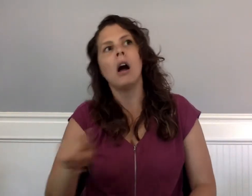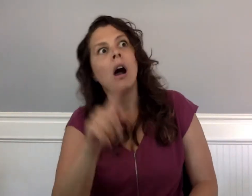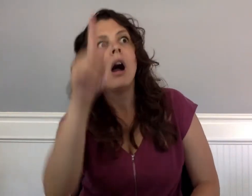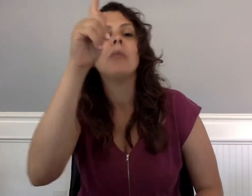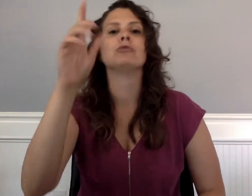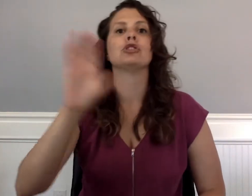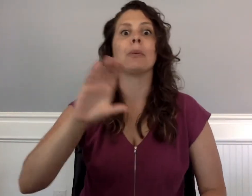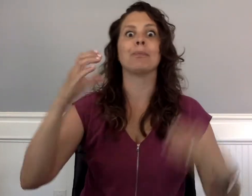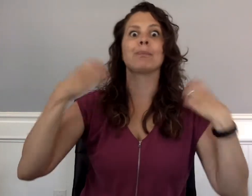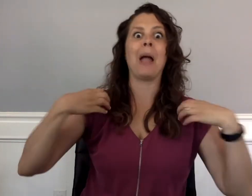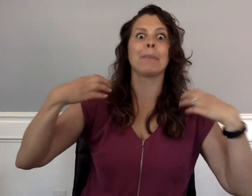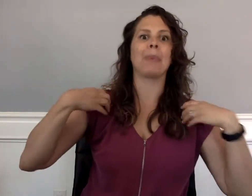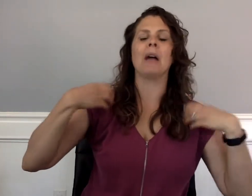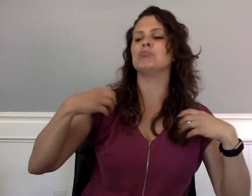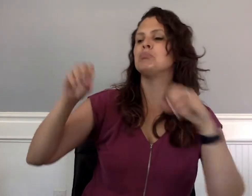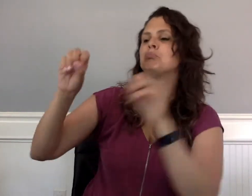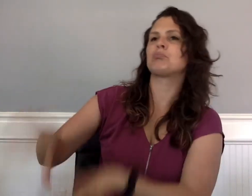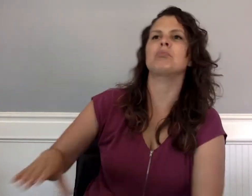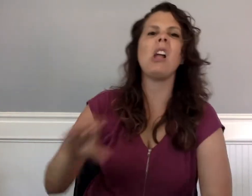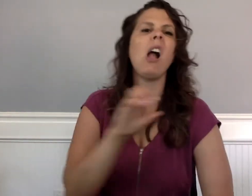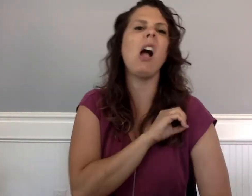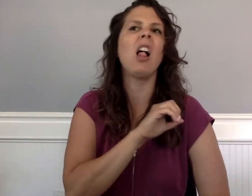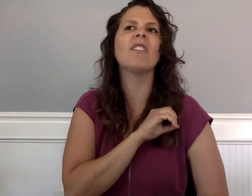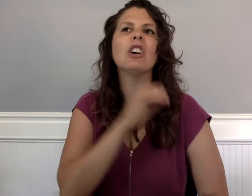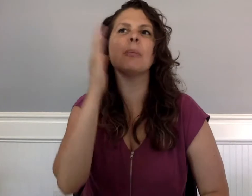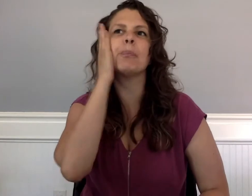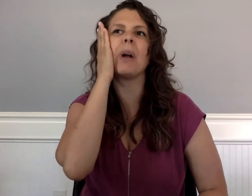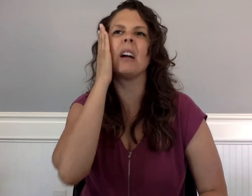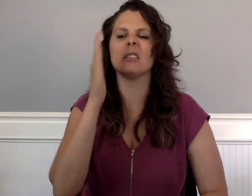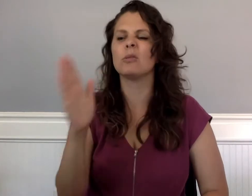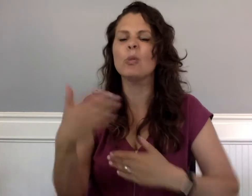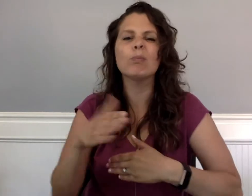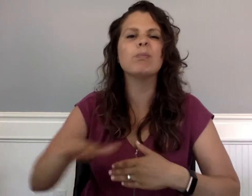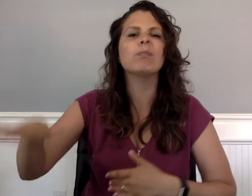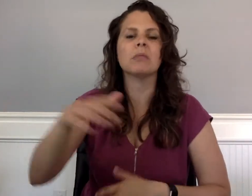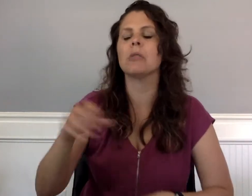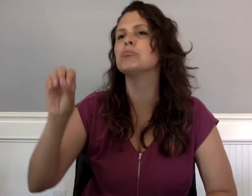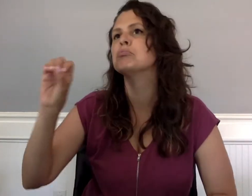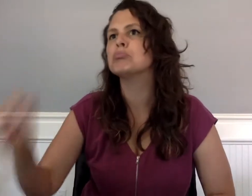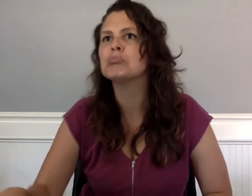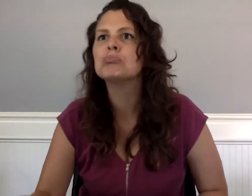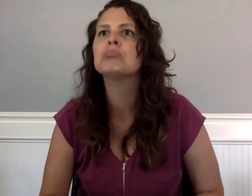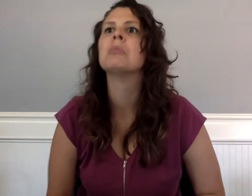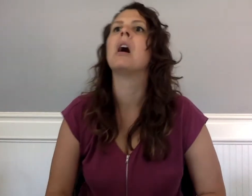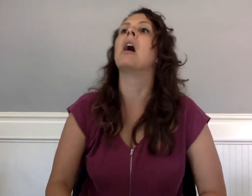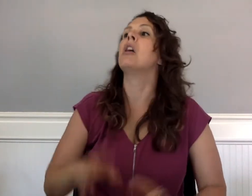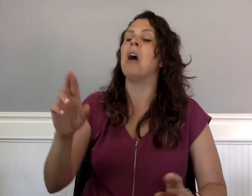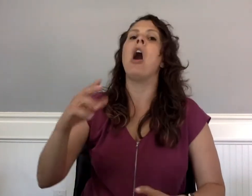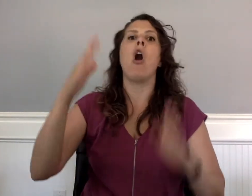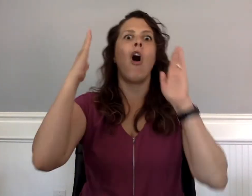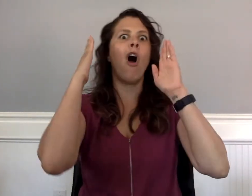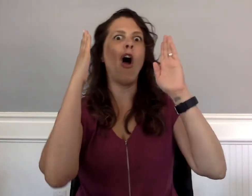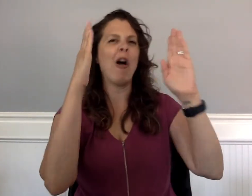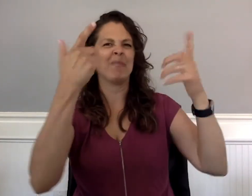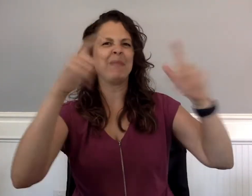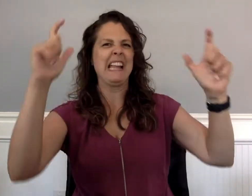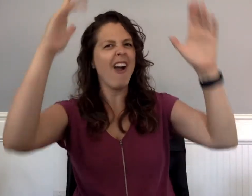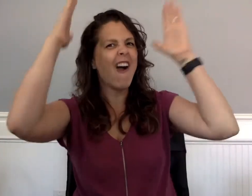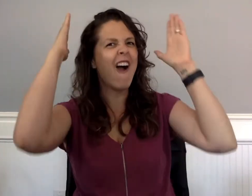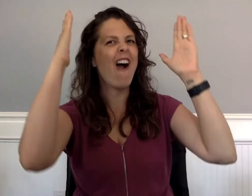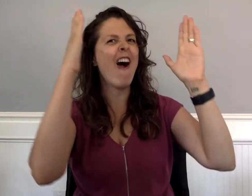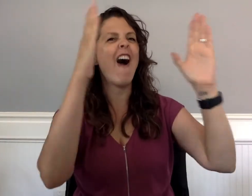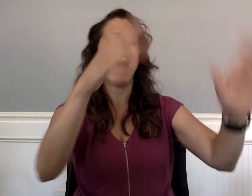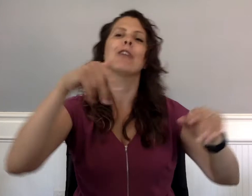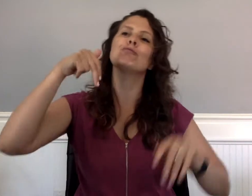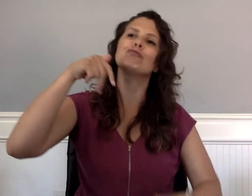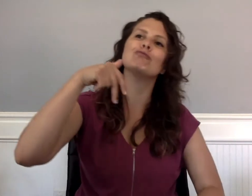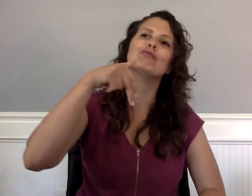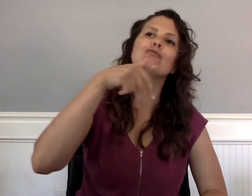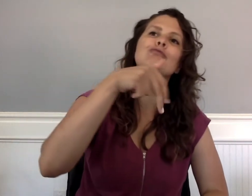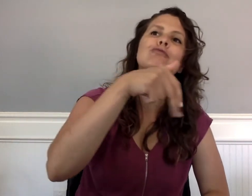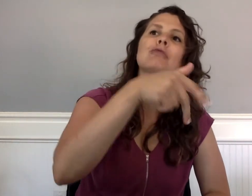Charlie dropped off his backpack in Oliver’s room, and then they headed back down to the great hall.